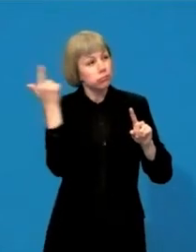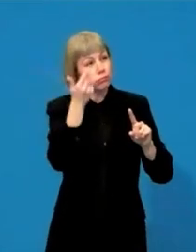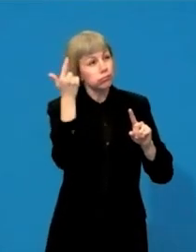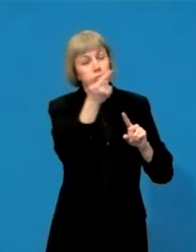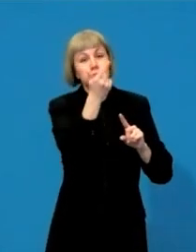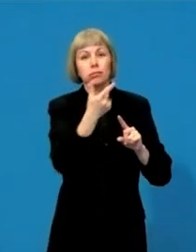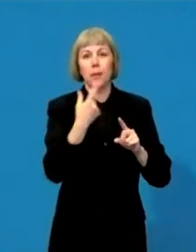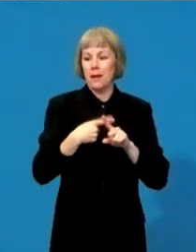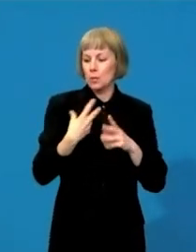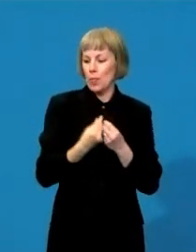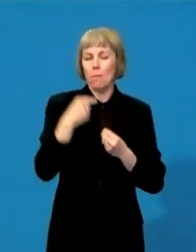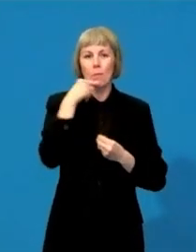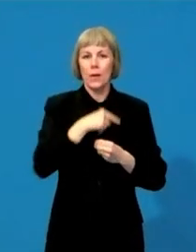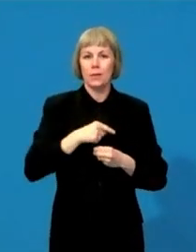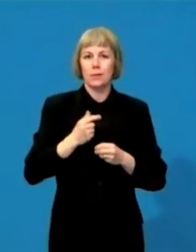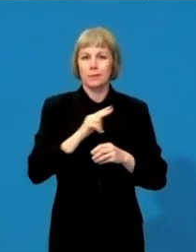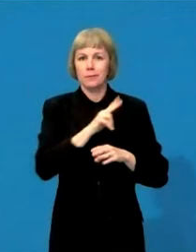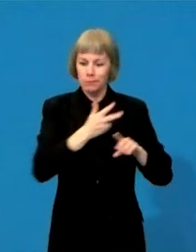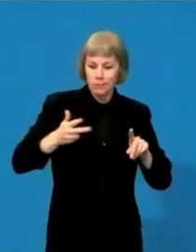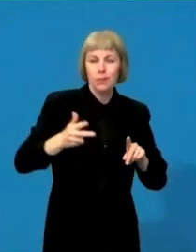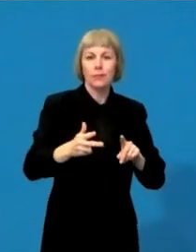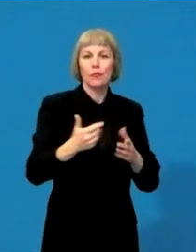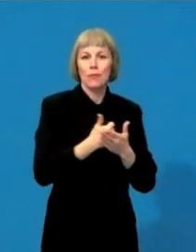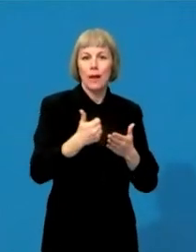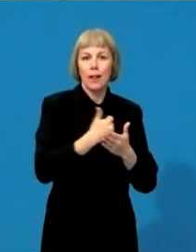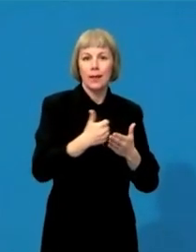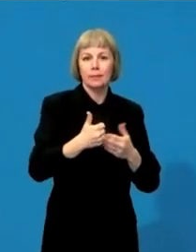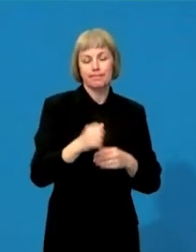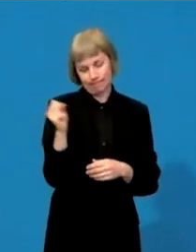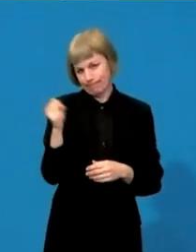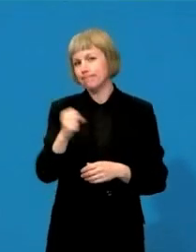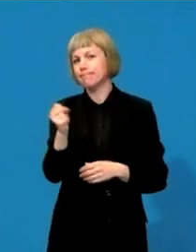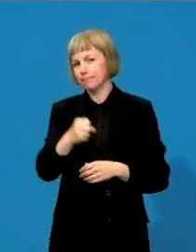Yes. I want to talk a little bit about respite.